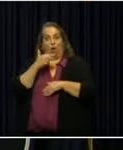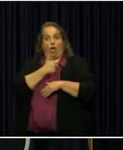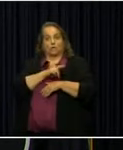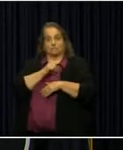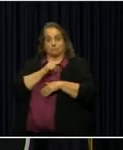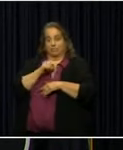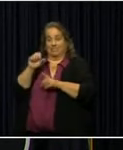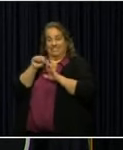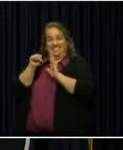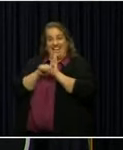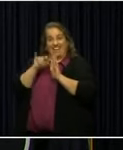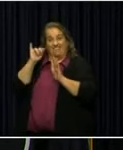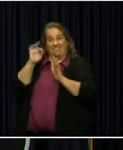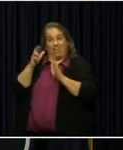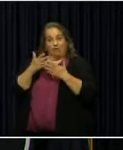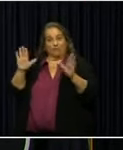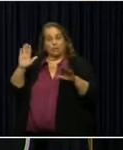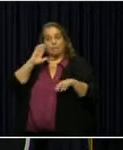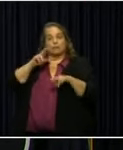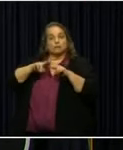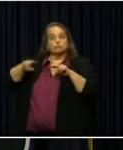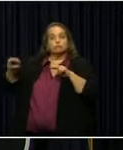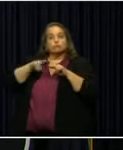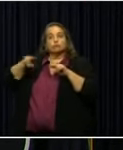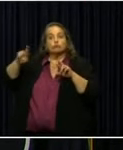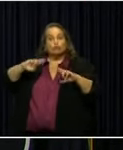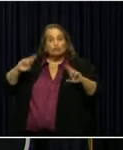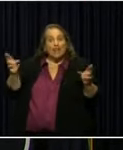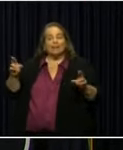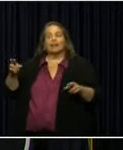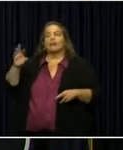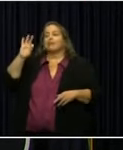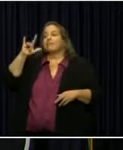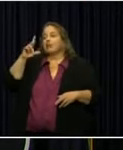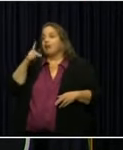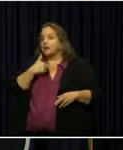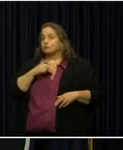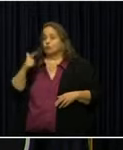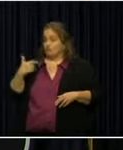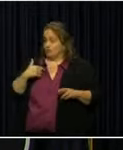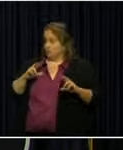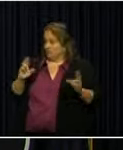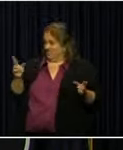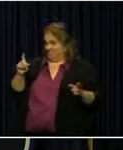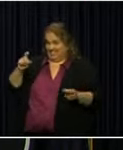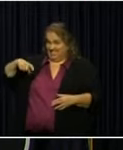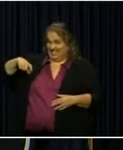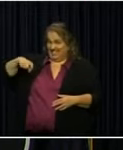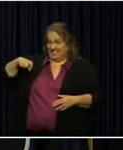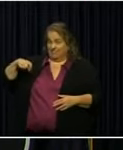WITH PEOPLE'S NEED TO GO ON WITH LIFE AND PEOPLE'S NEED TO BE KEPT SAFE. WE'VE RECOGNIZED THAT ALL